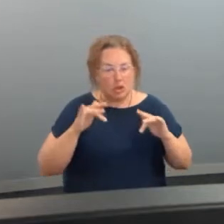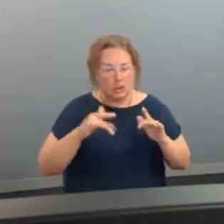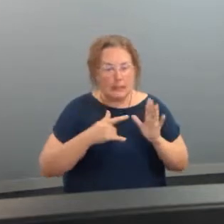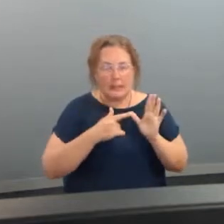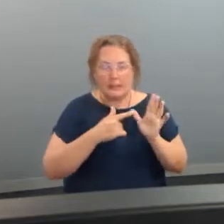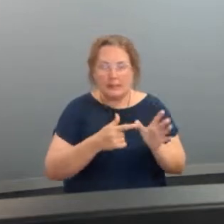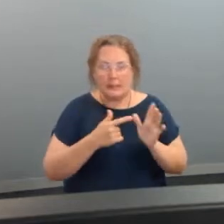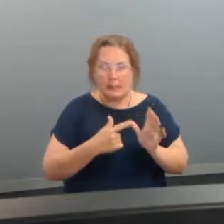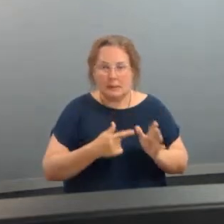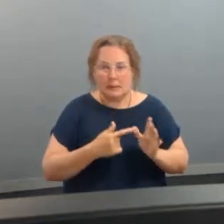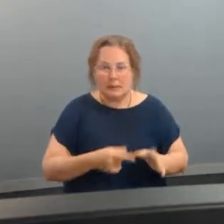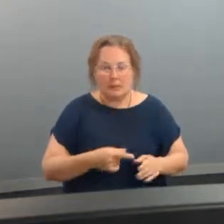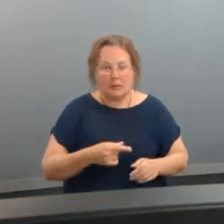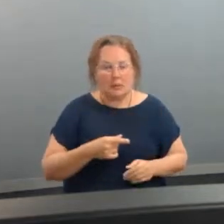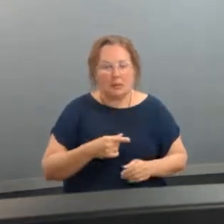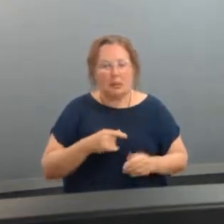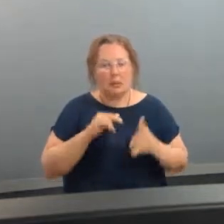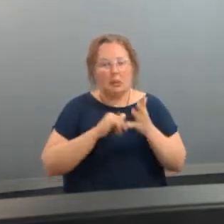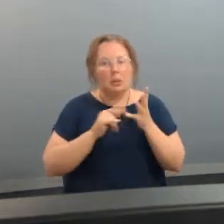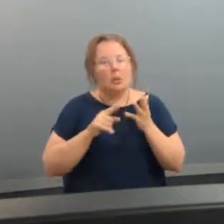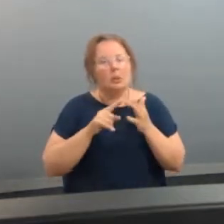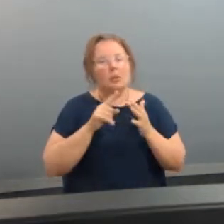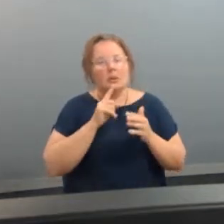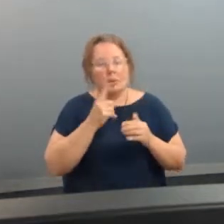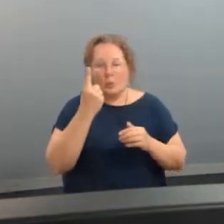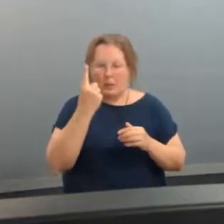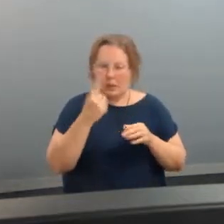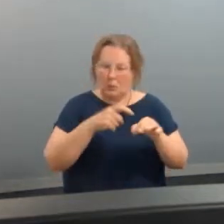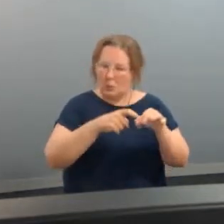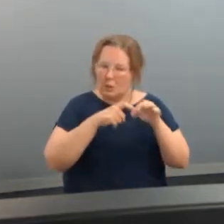other questions that we